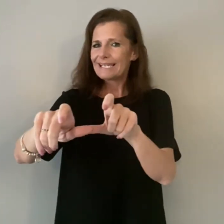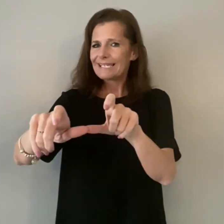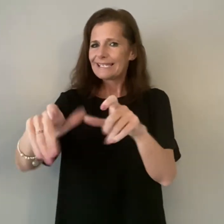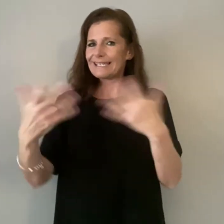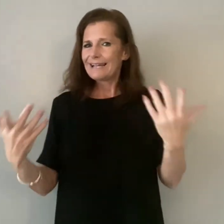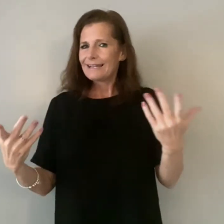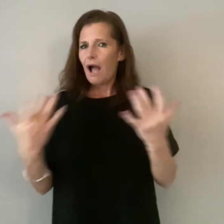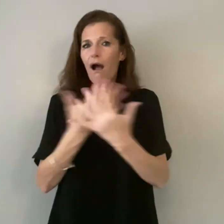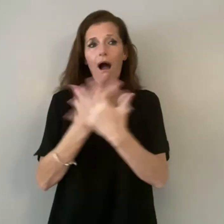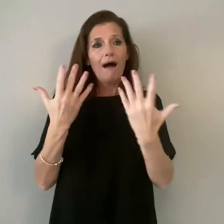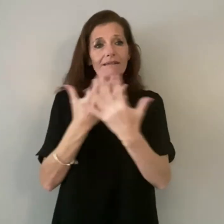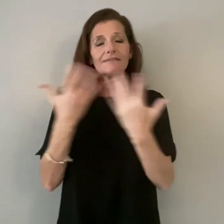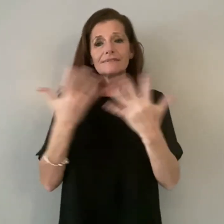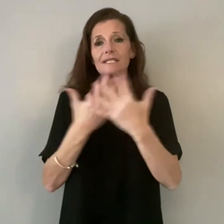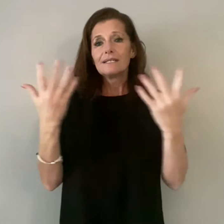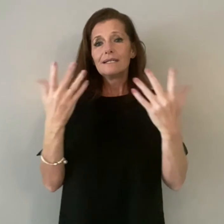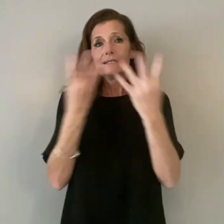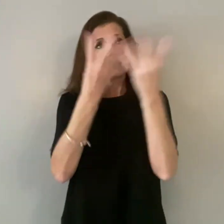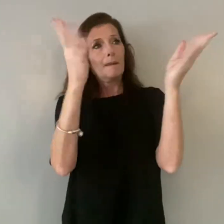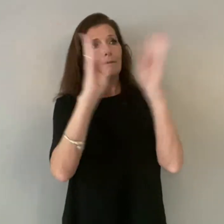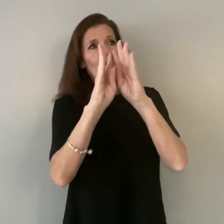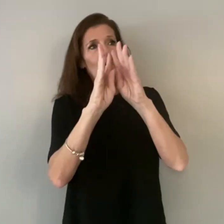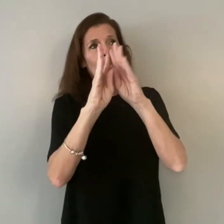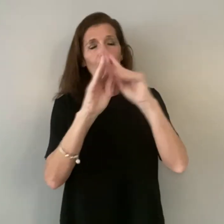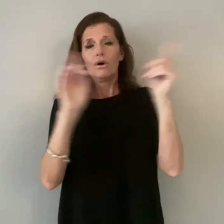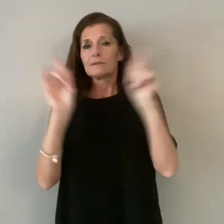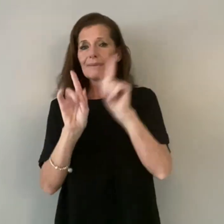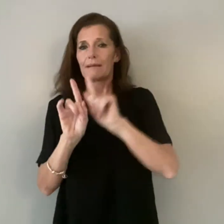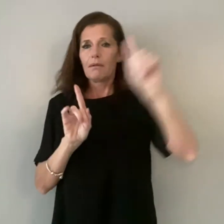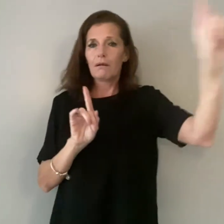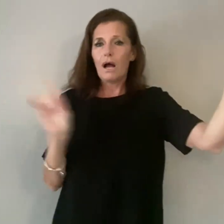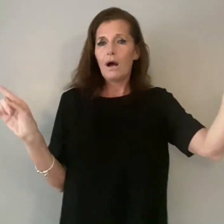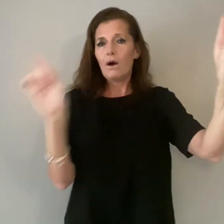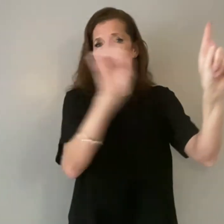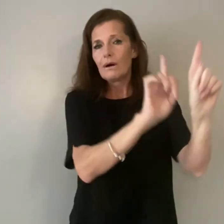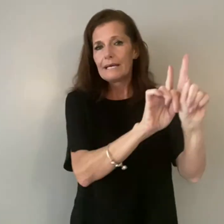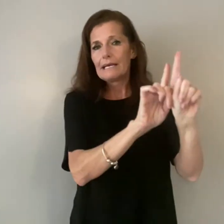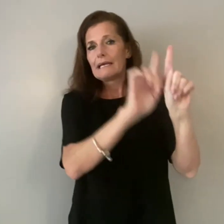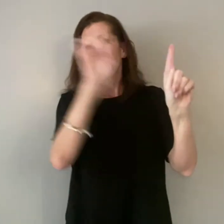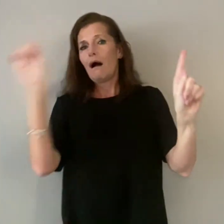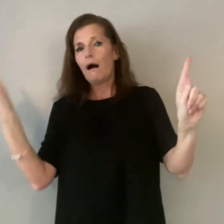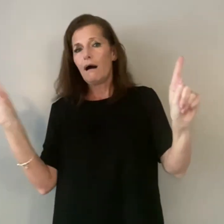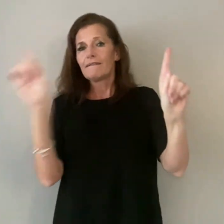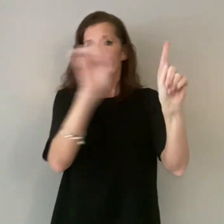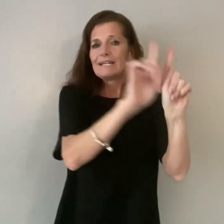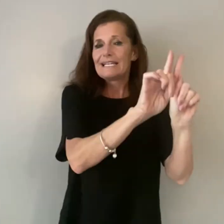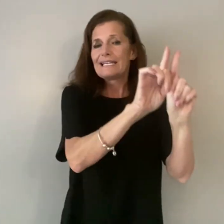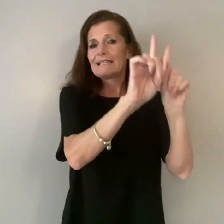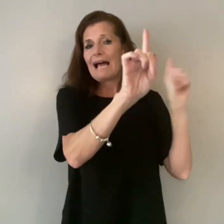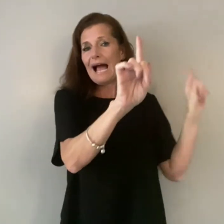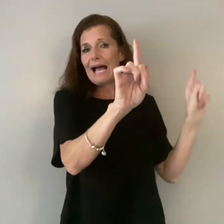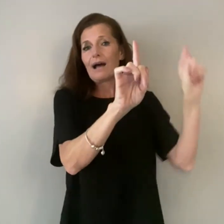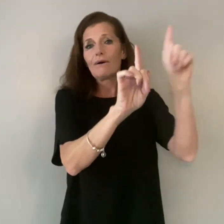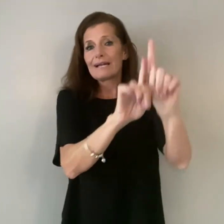and there's often quite a lot of movement in boards or on boards. Someone will come in for 12 months,